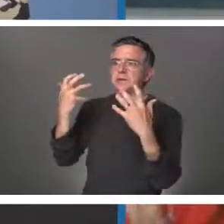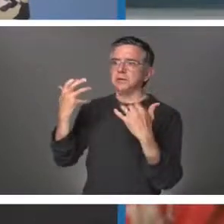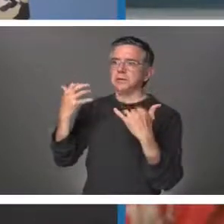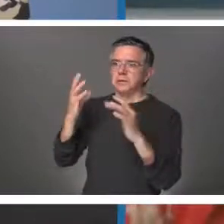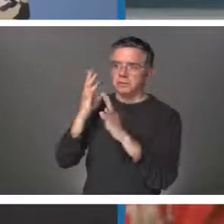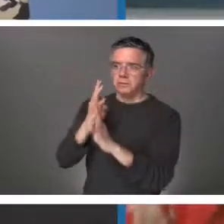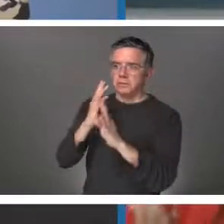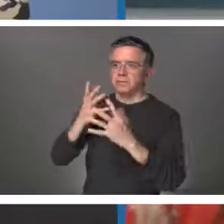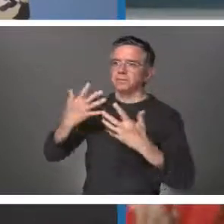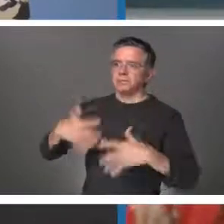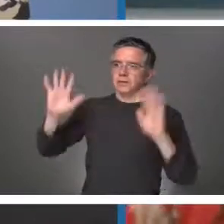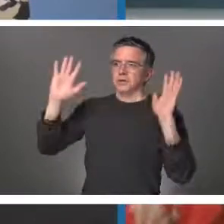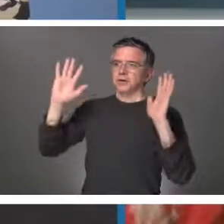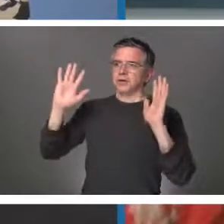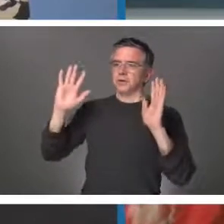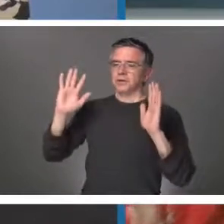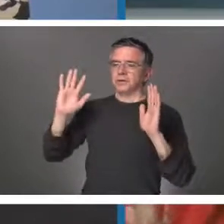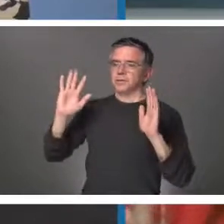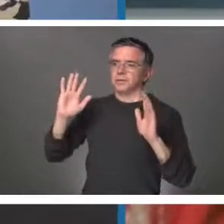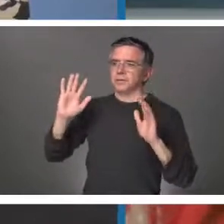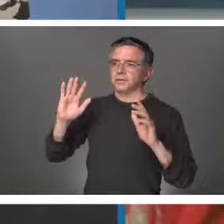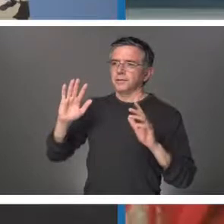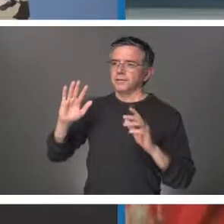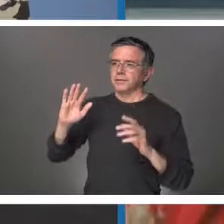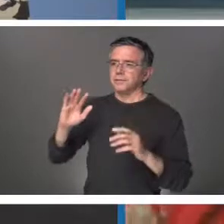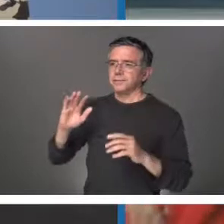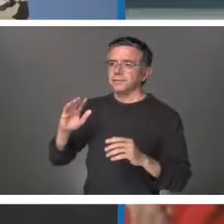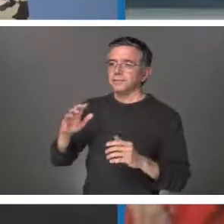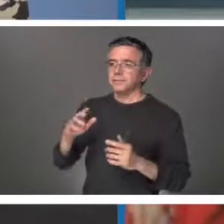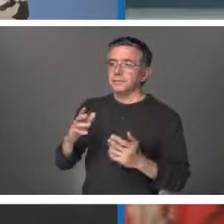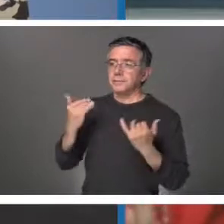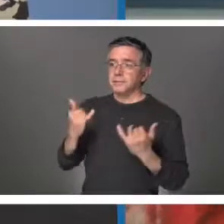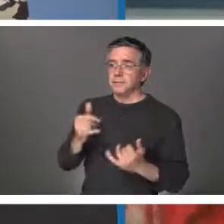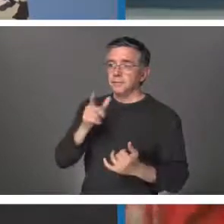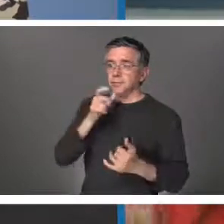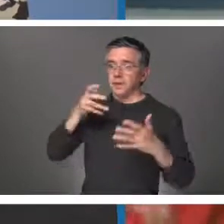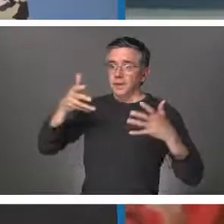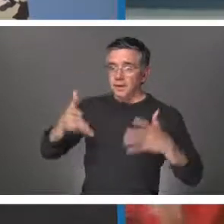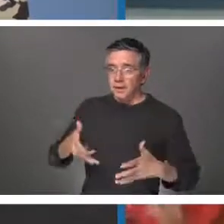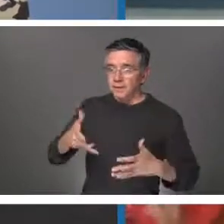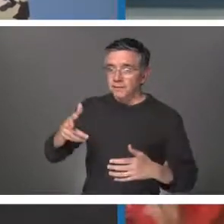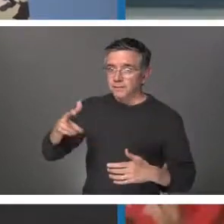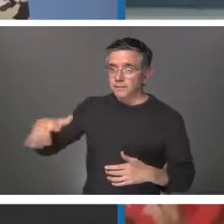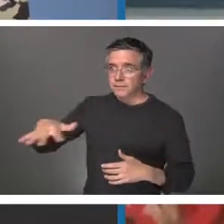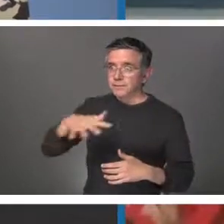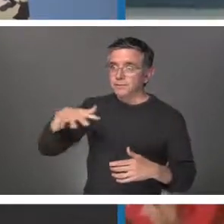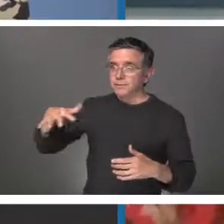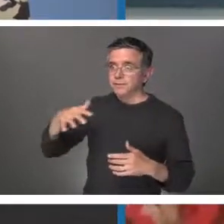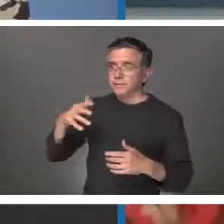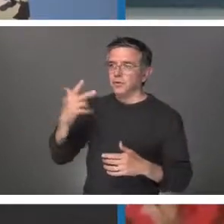absolutely excited about the COVID vaccine. And now we're kind of left with three groups that we wanna .